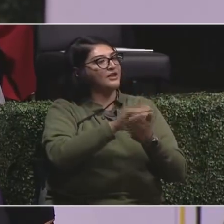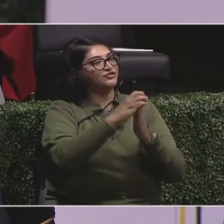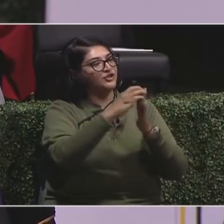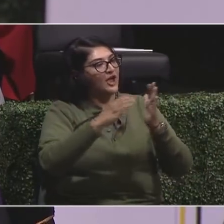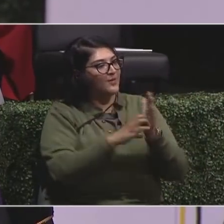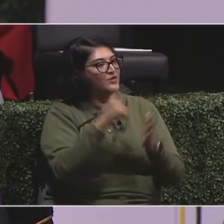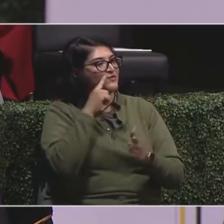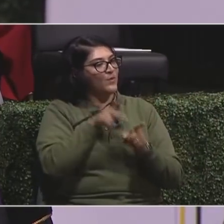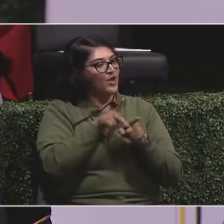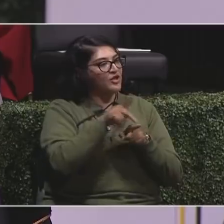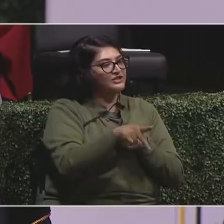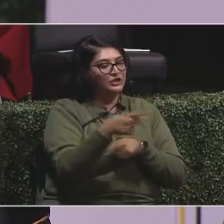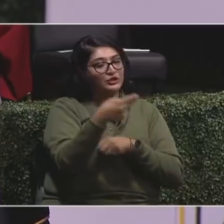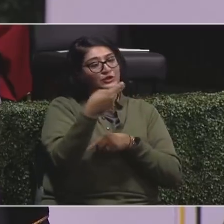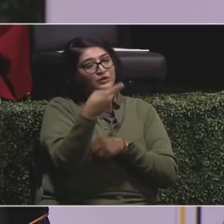CONCERNED ABOUT FITTING IN, BUT SHE USED